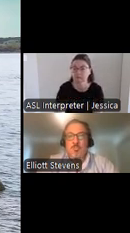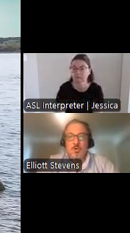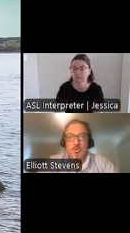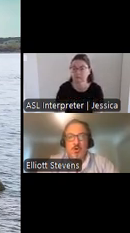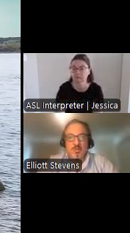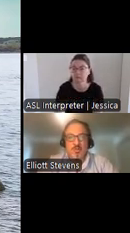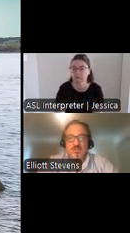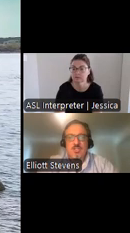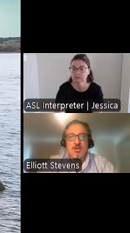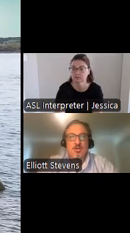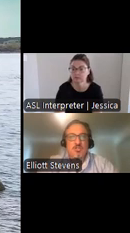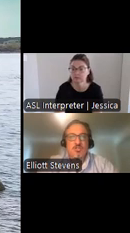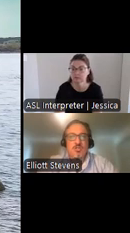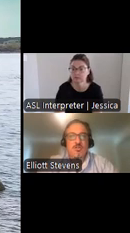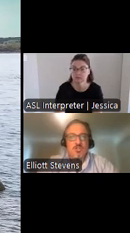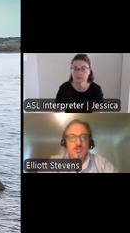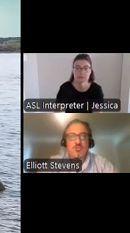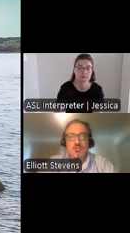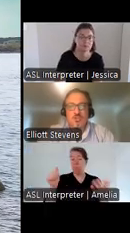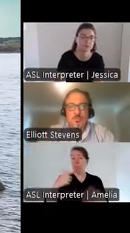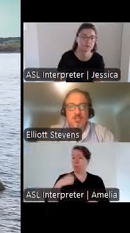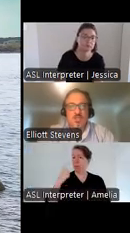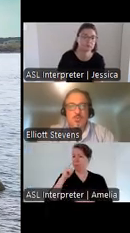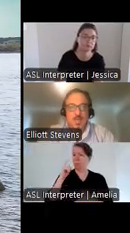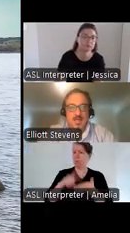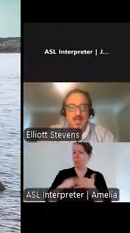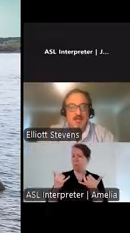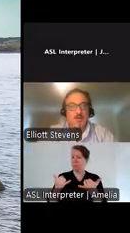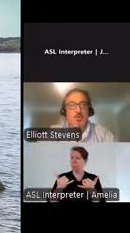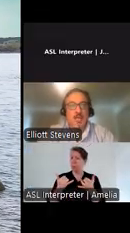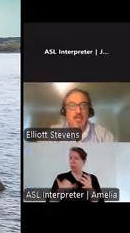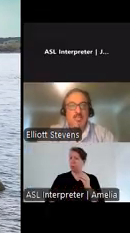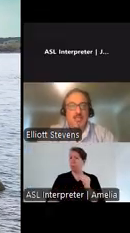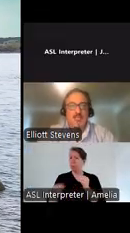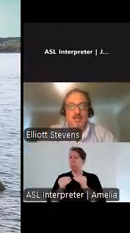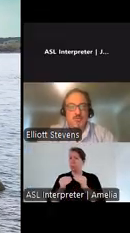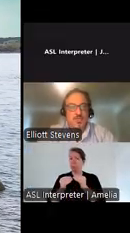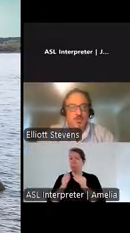in the last year or two years, students do mention WCAG or ADA Title II.